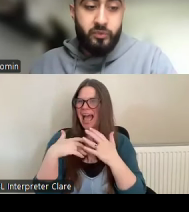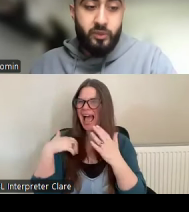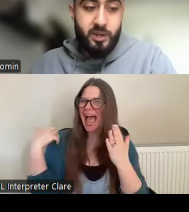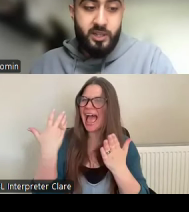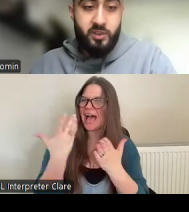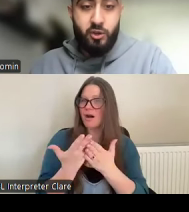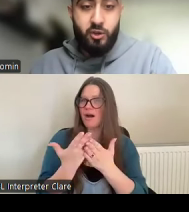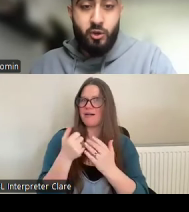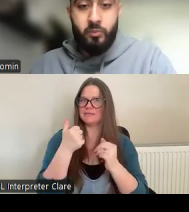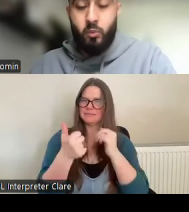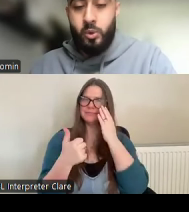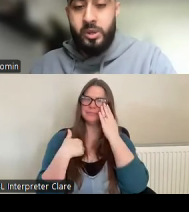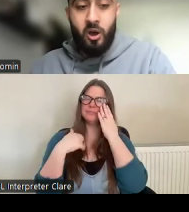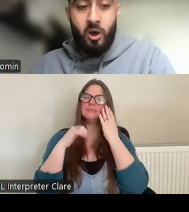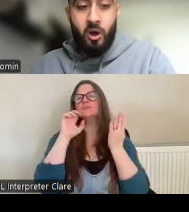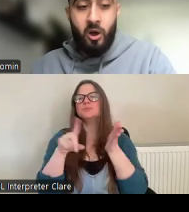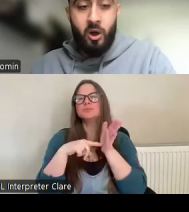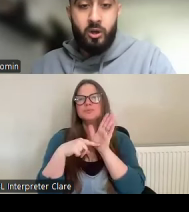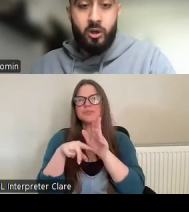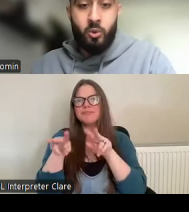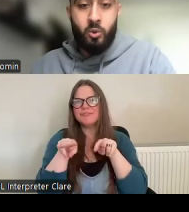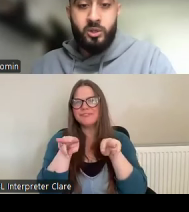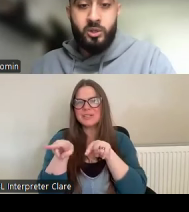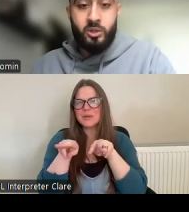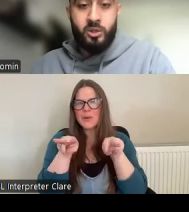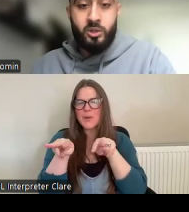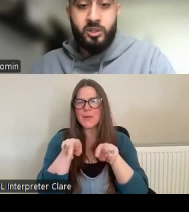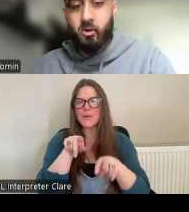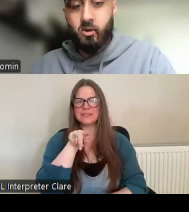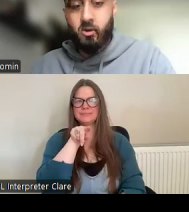Let's just play this video. We are going to click on to discover new keywords.